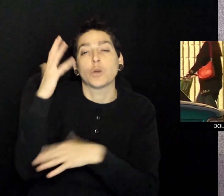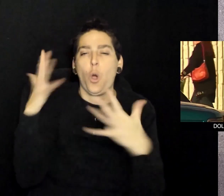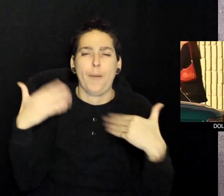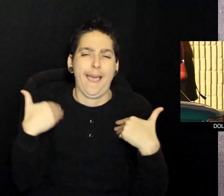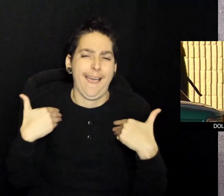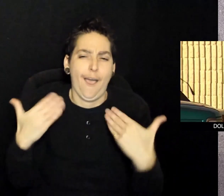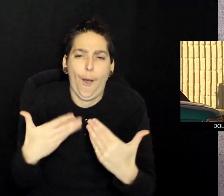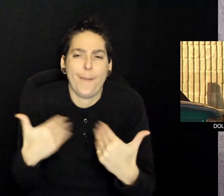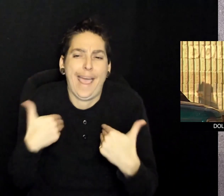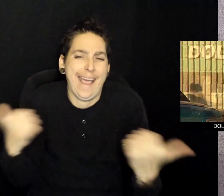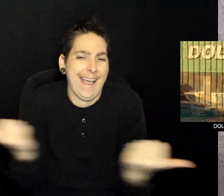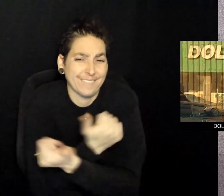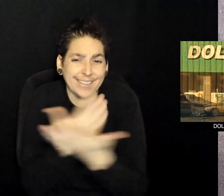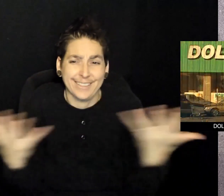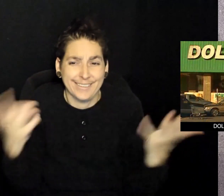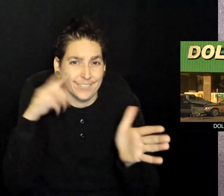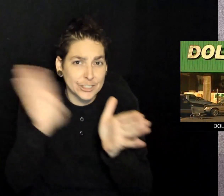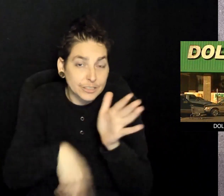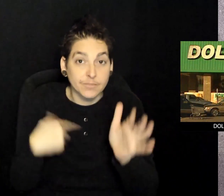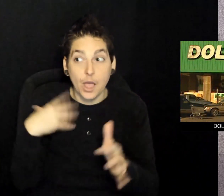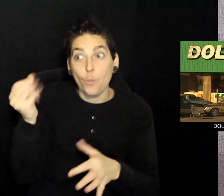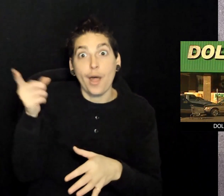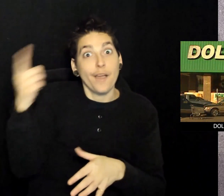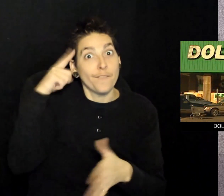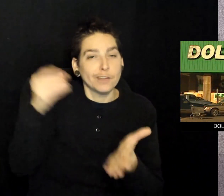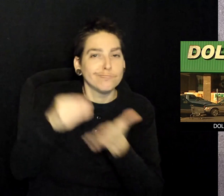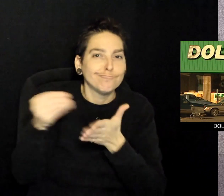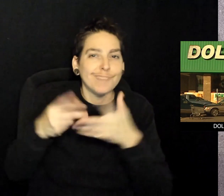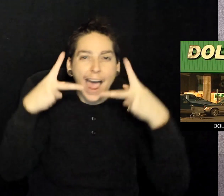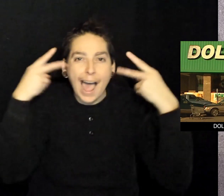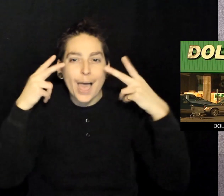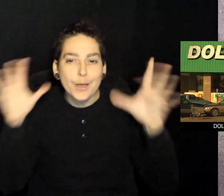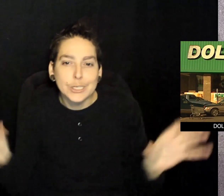I'm a bargain shopper and I don't mind paying a dollar $1.25 it's not going to hurt